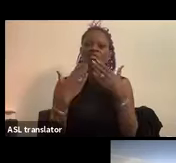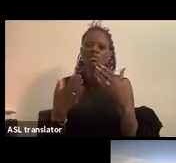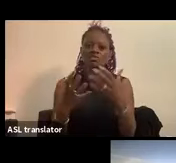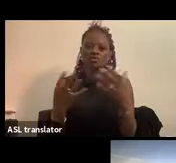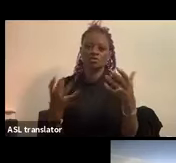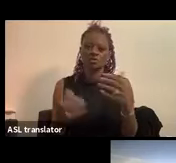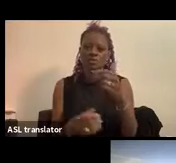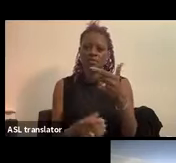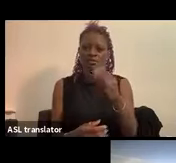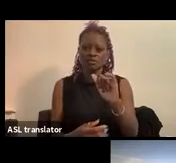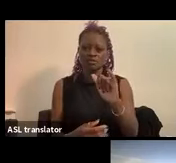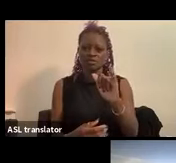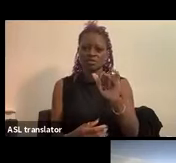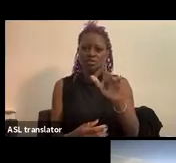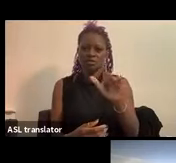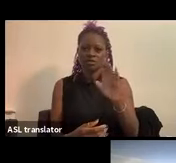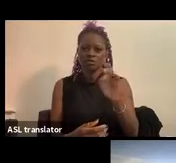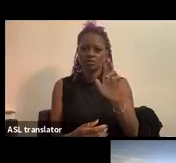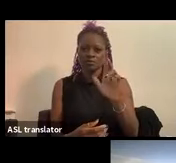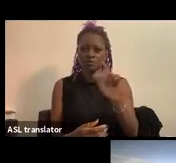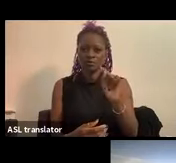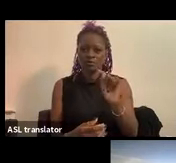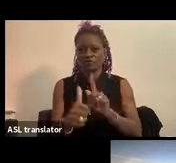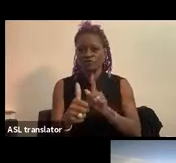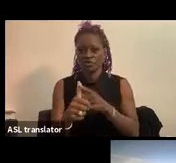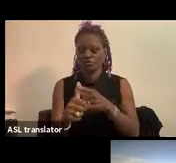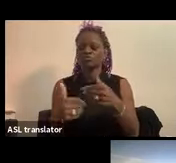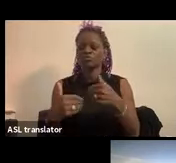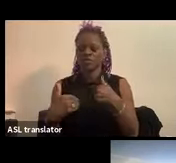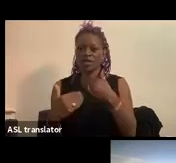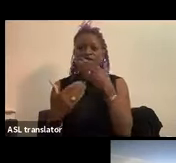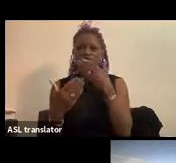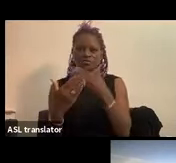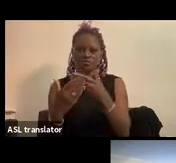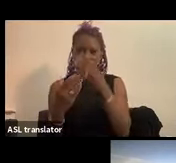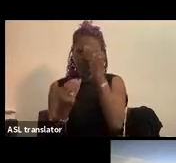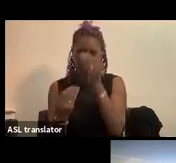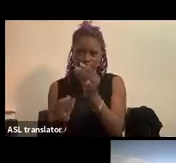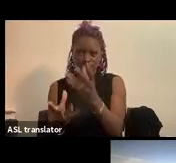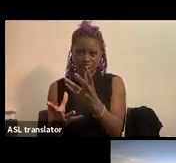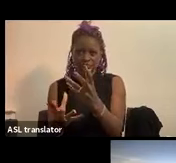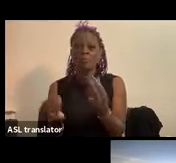First, we are pleased to say that we have some good news to share today. More than three hundred thousand of our